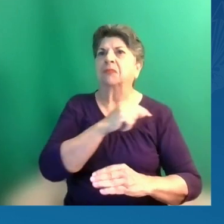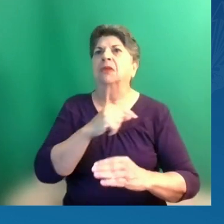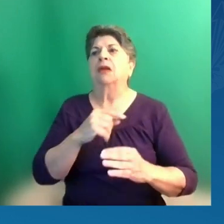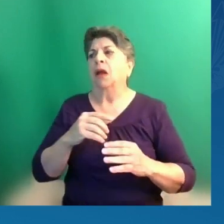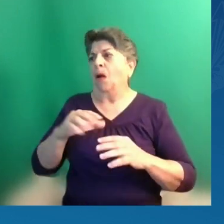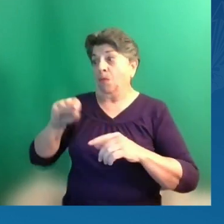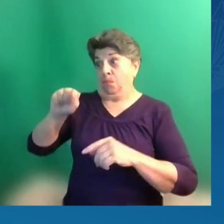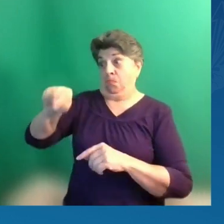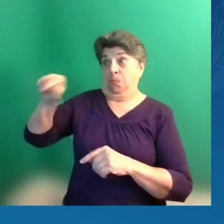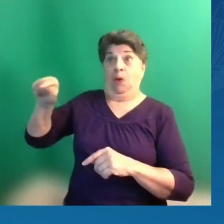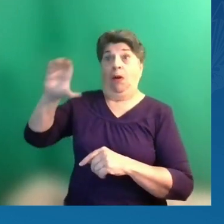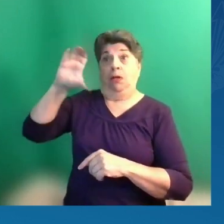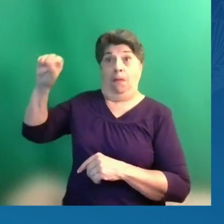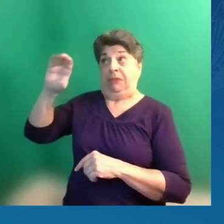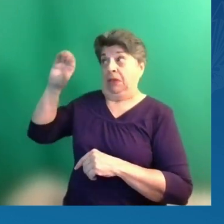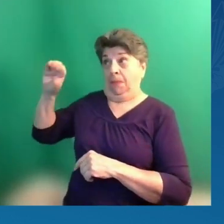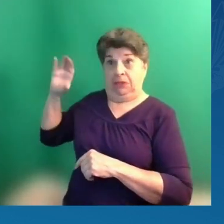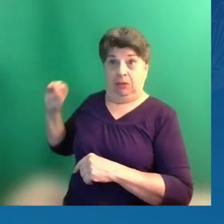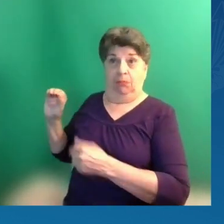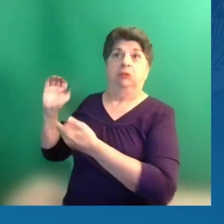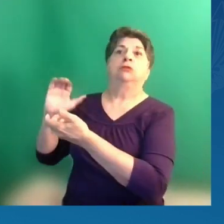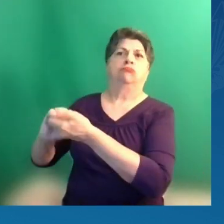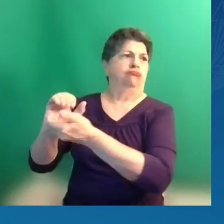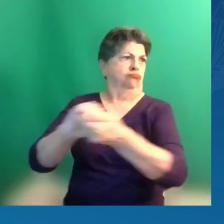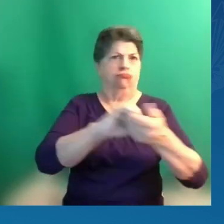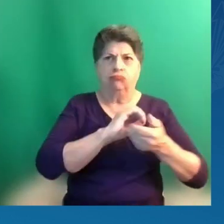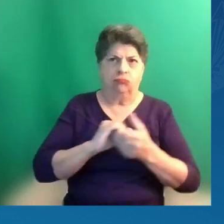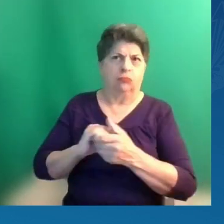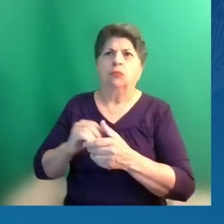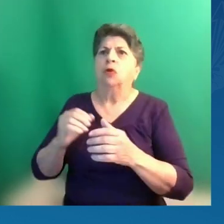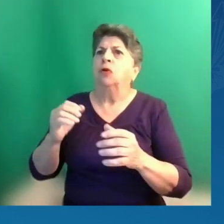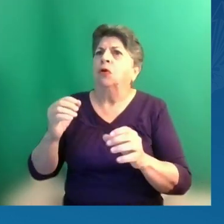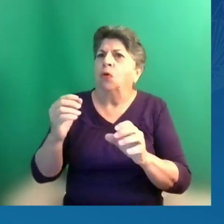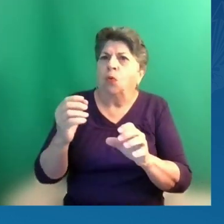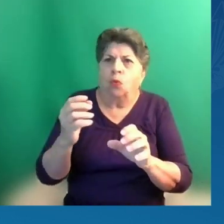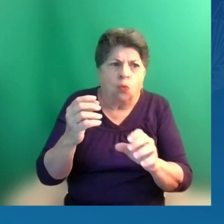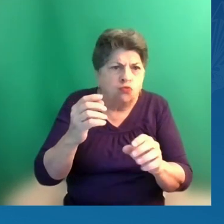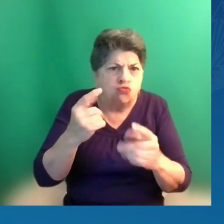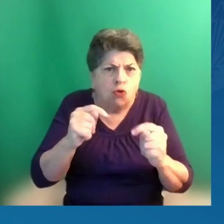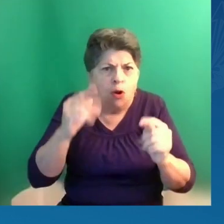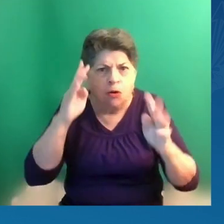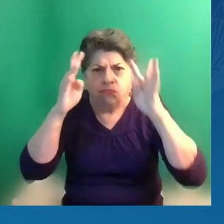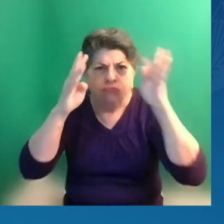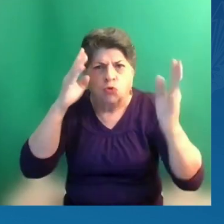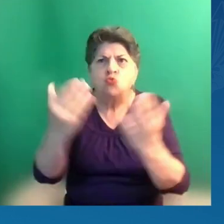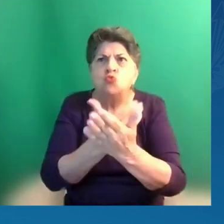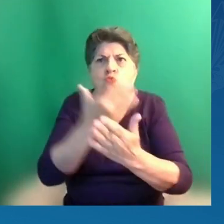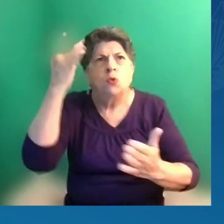and deploy new technology and advances in science to increase global water security